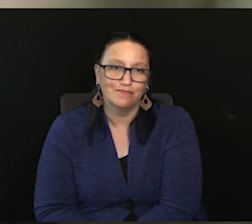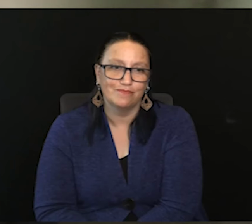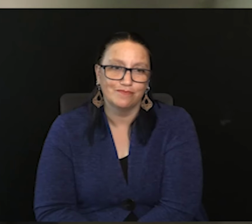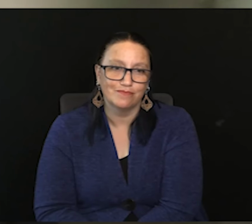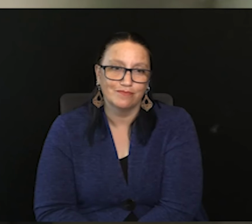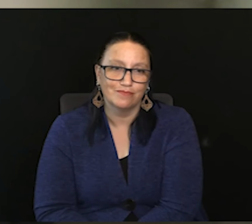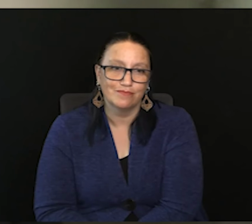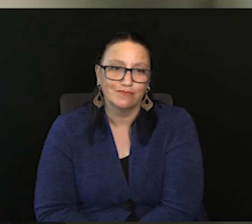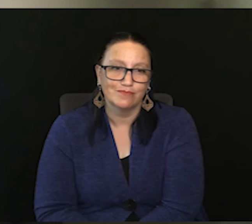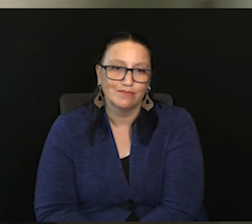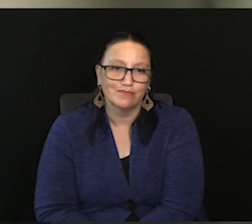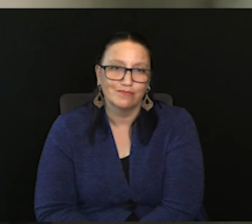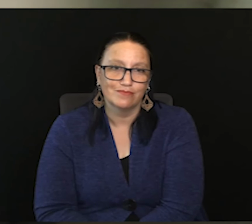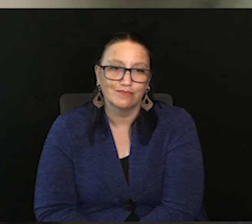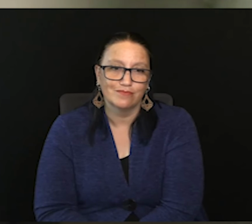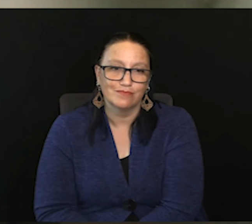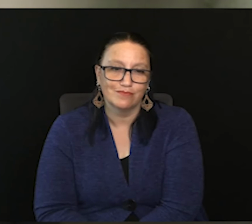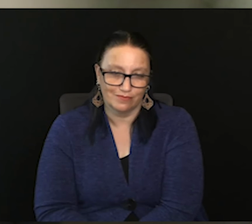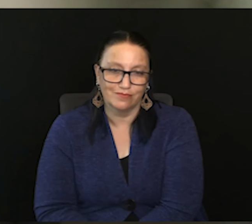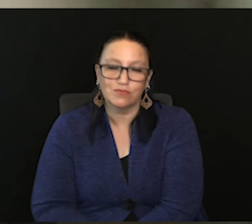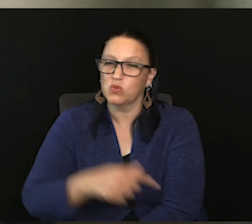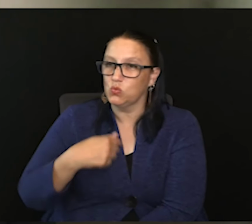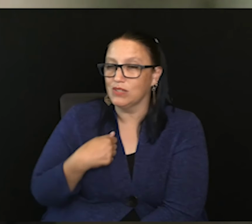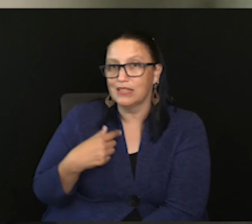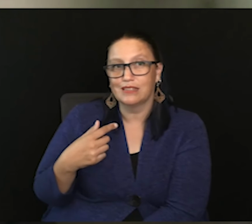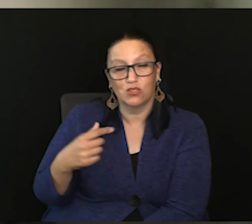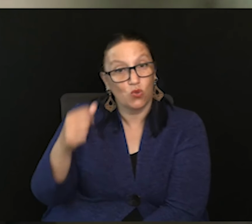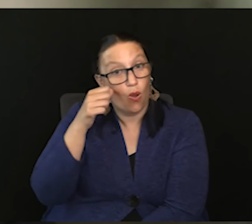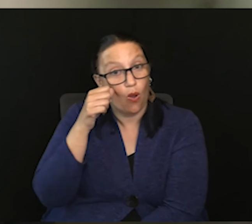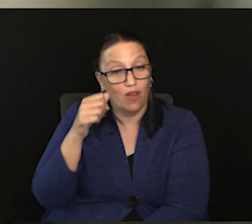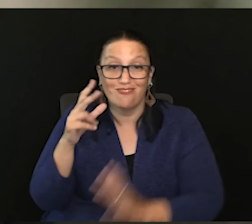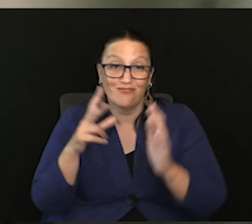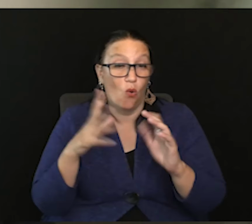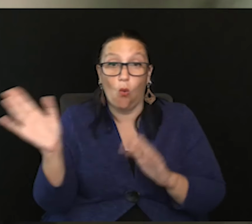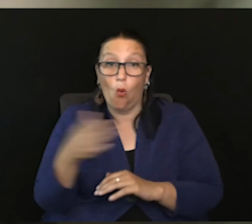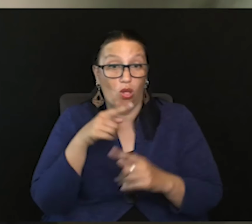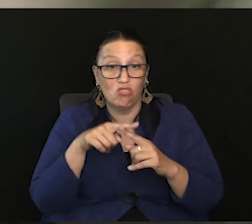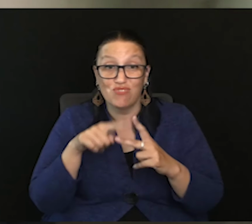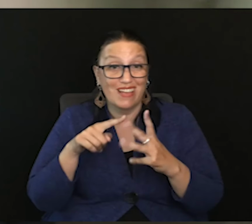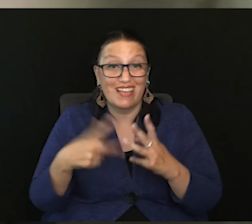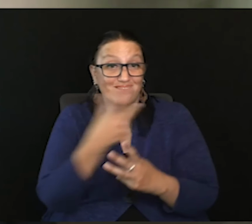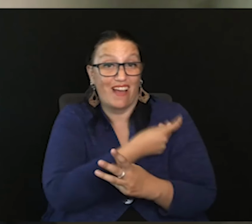And whilst our advice has been that and remains that the vaccines